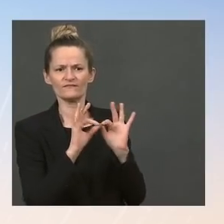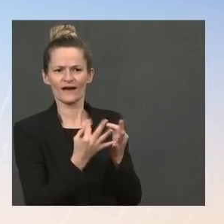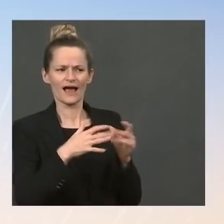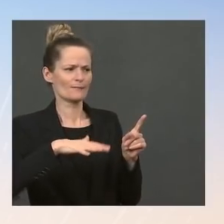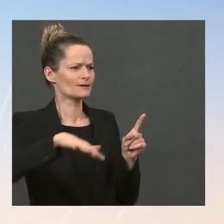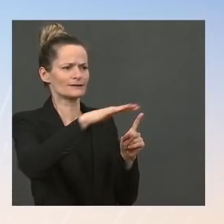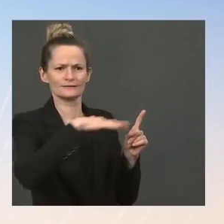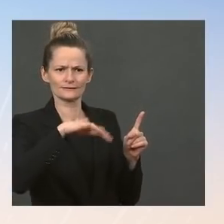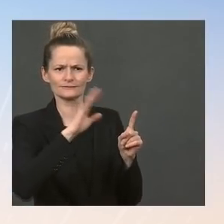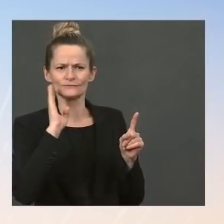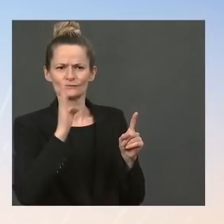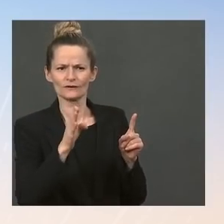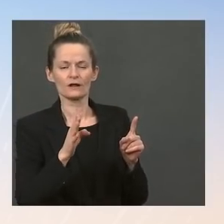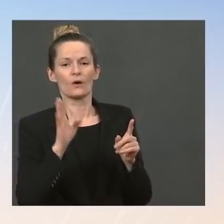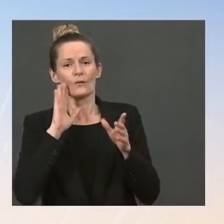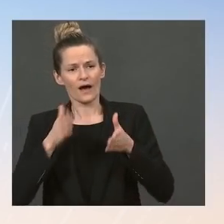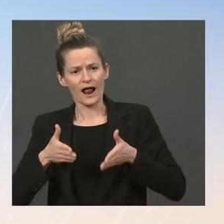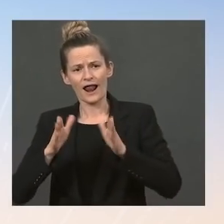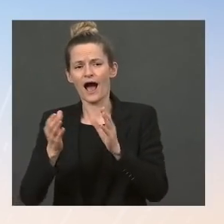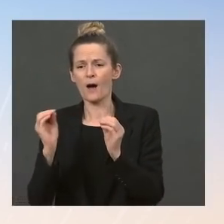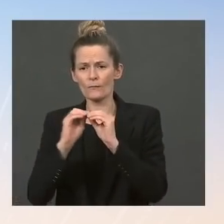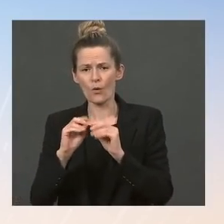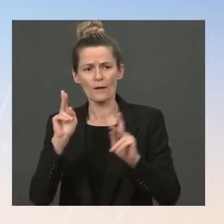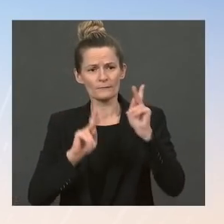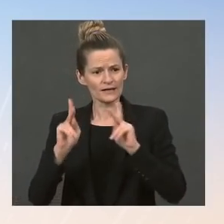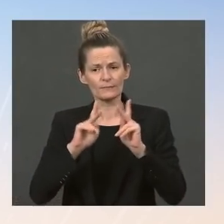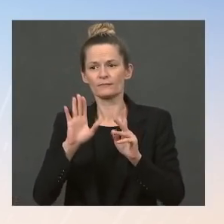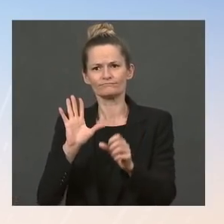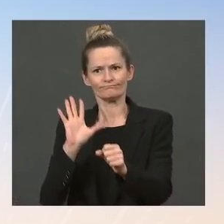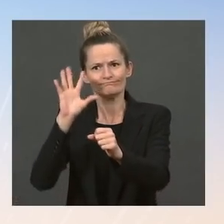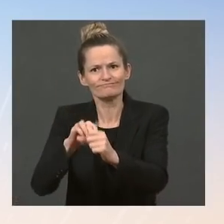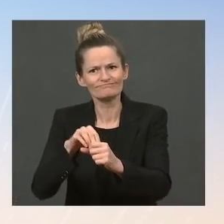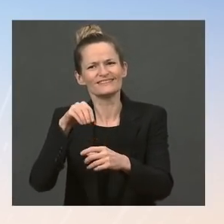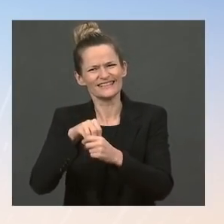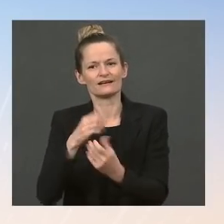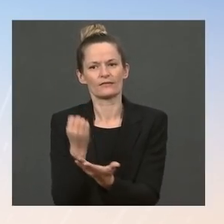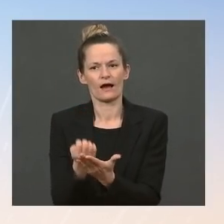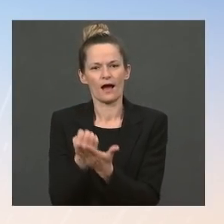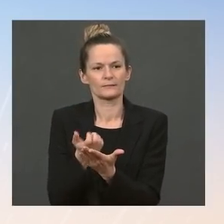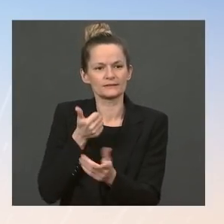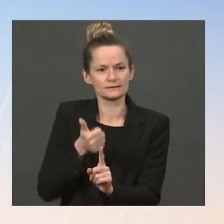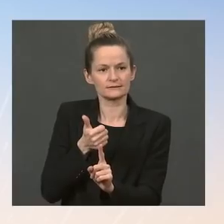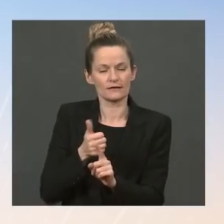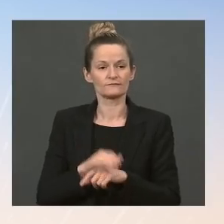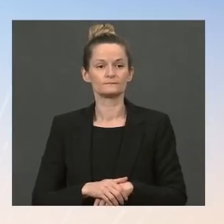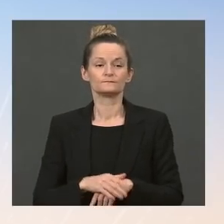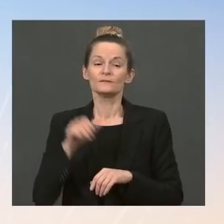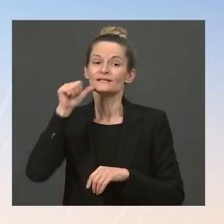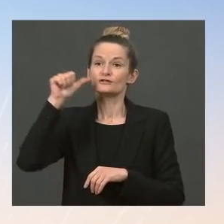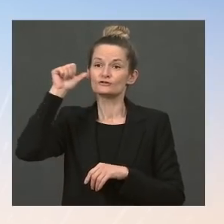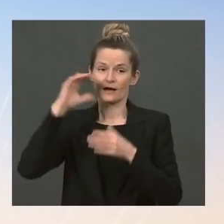since I know many of you have asked, the President did speak with Governor Newsom yesterday and congratulated him on his win Tuesday.